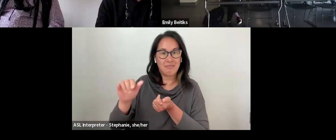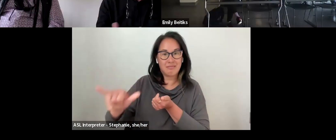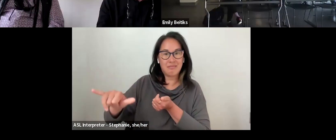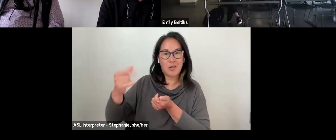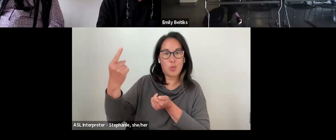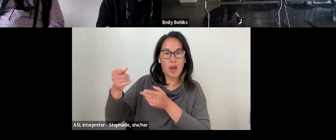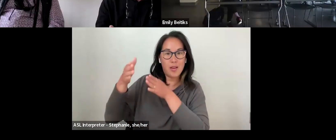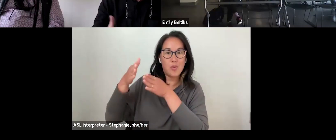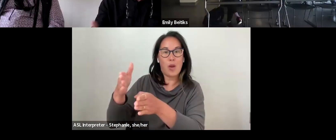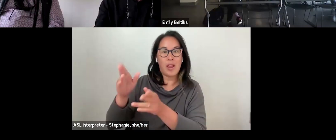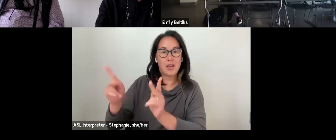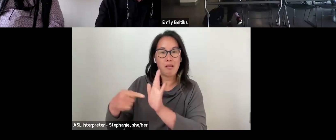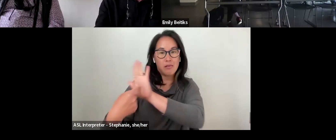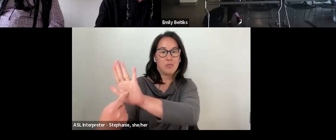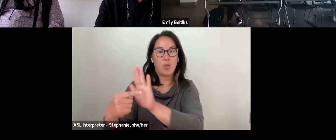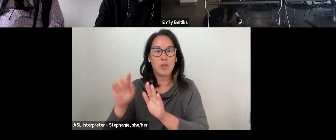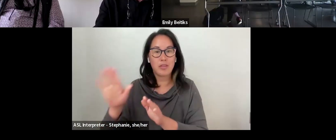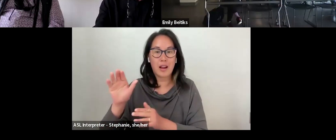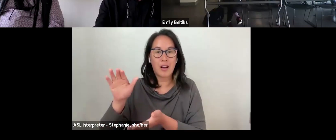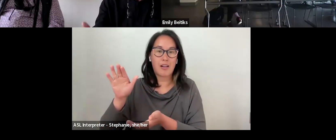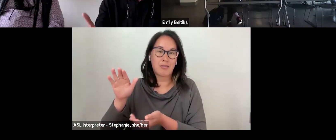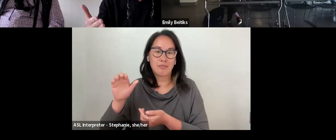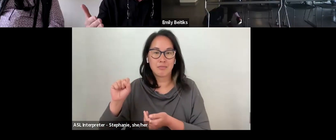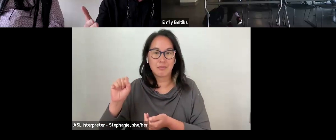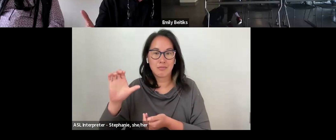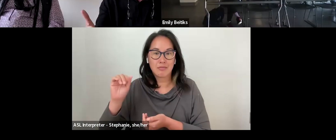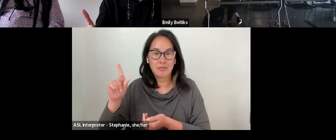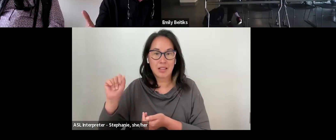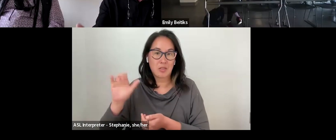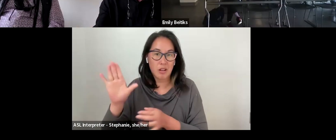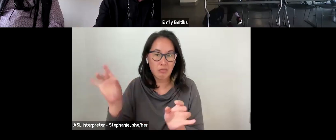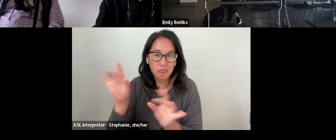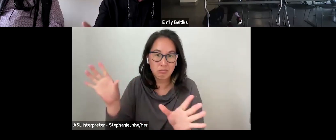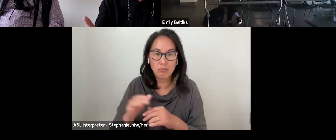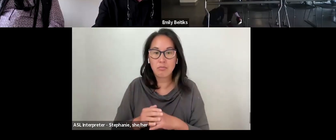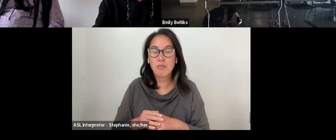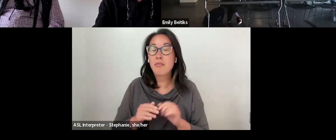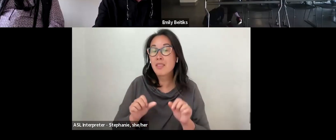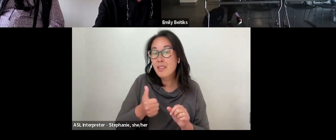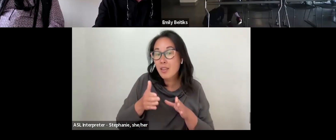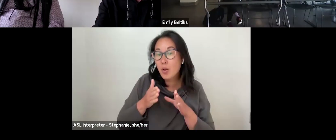Another way, and probably the most common way, is for victims or the families of victims